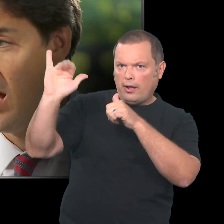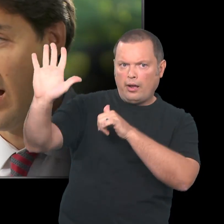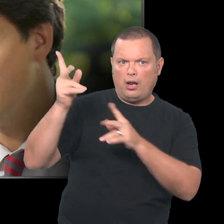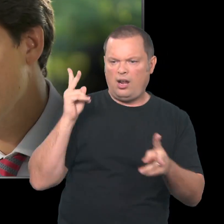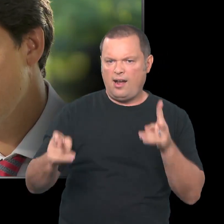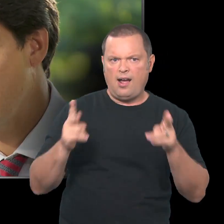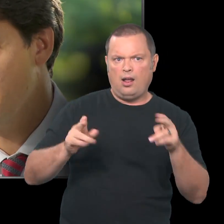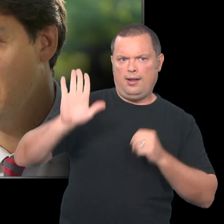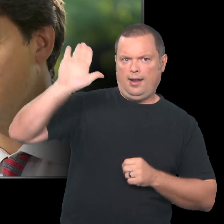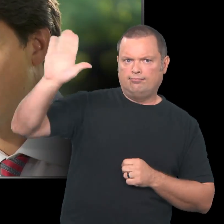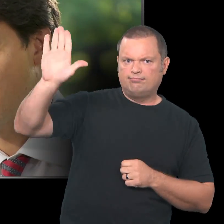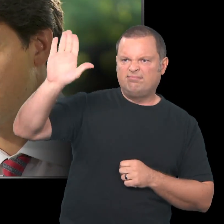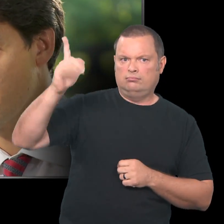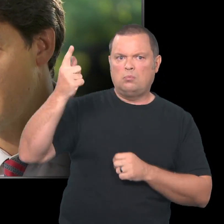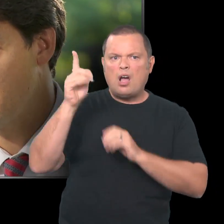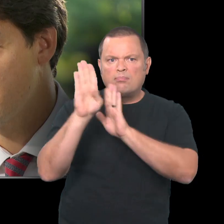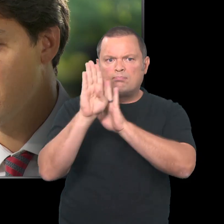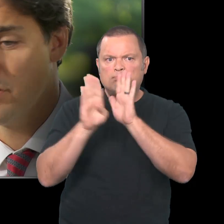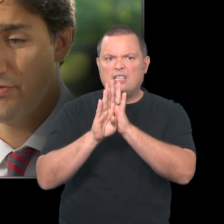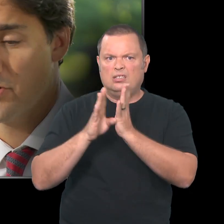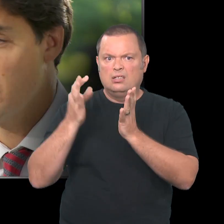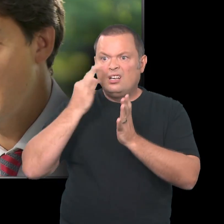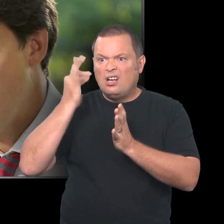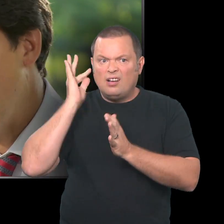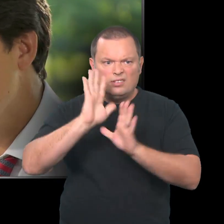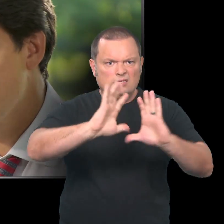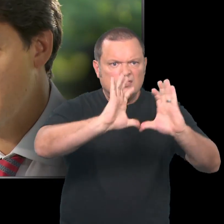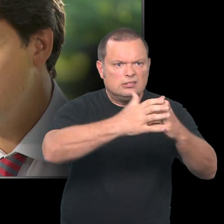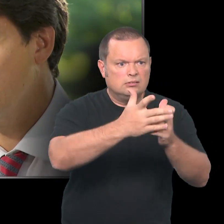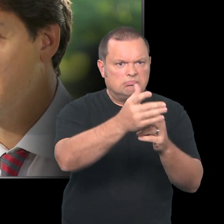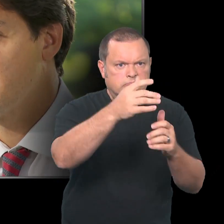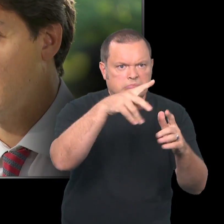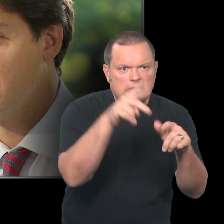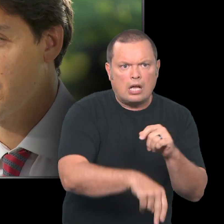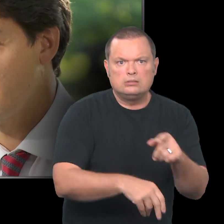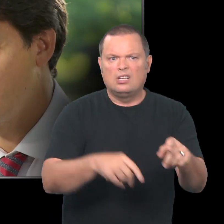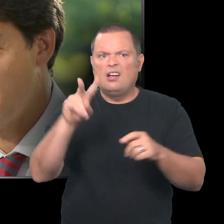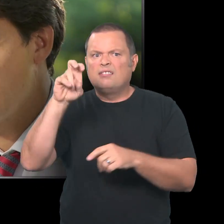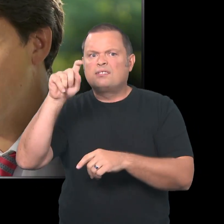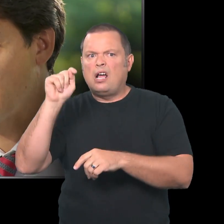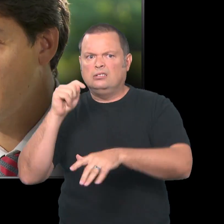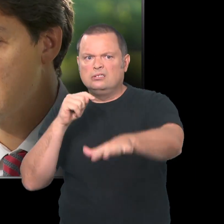Now, Mr. Harper has tried to cut in a whole bunch of different ways. He's under spent $1 billion from Aboriginal Affairs.